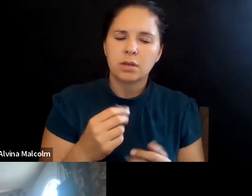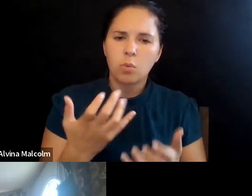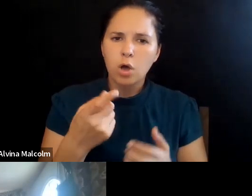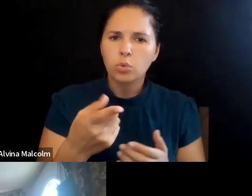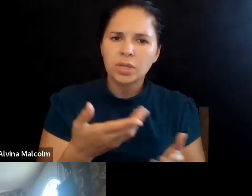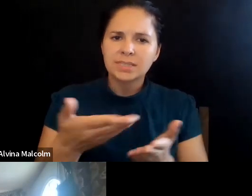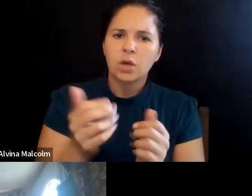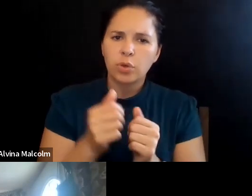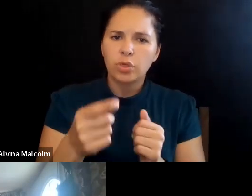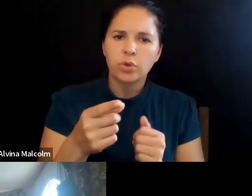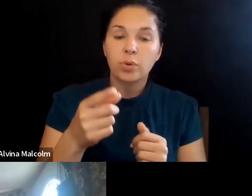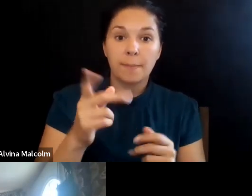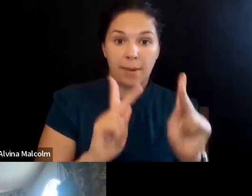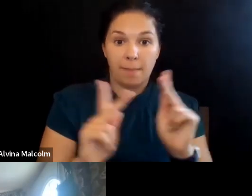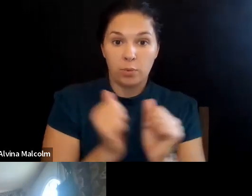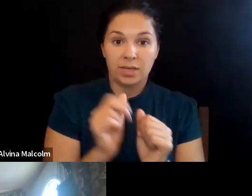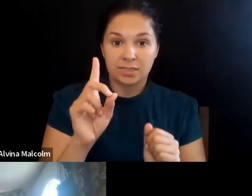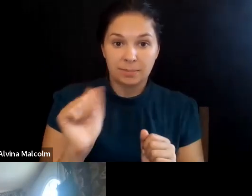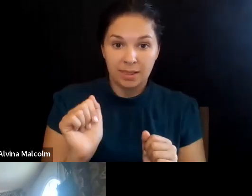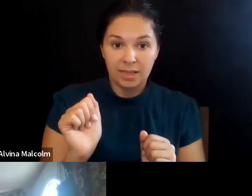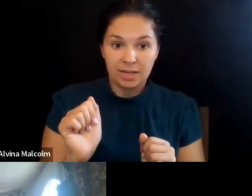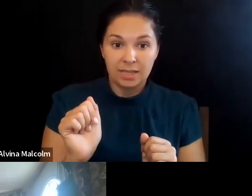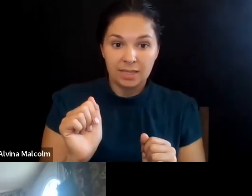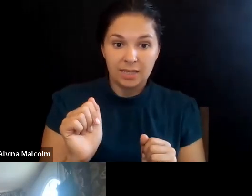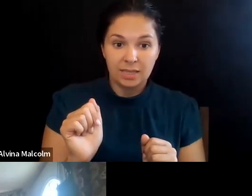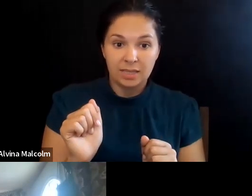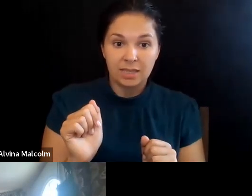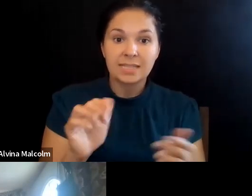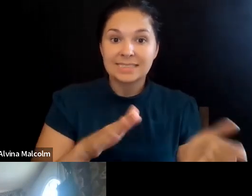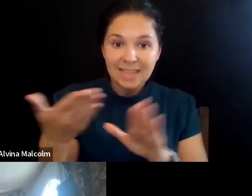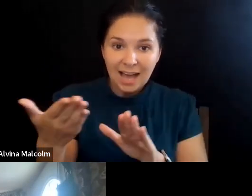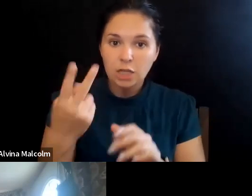Our information is on the conference